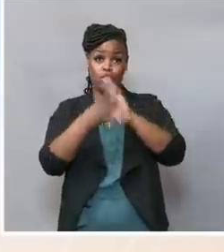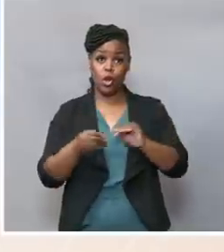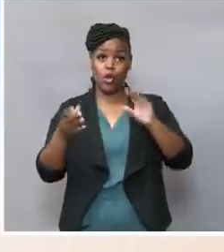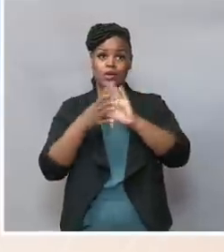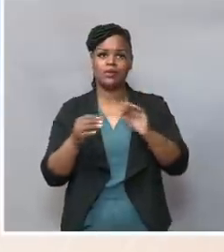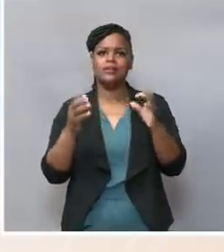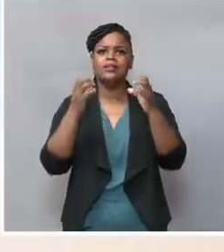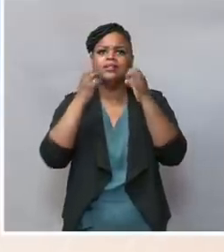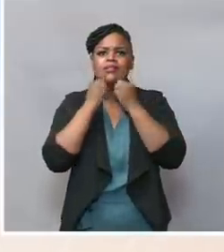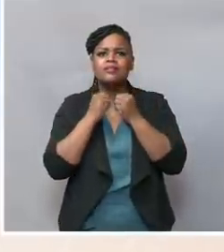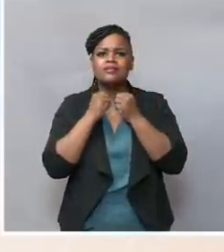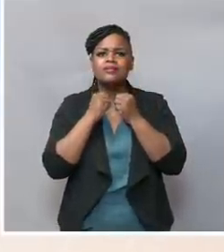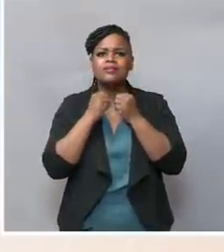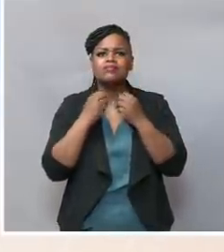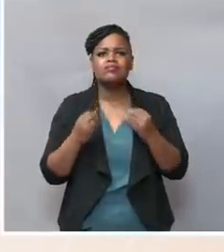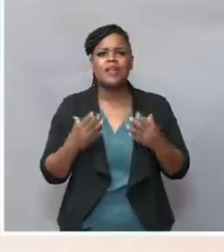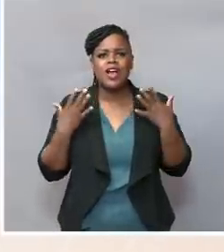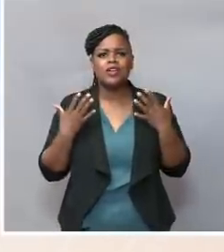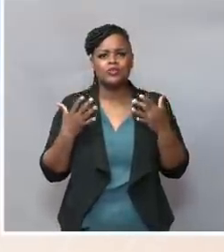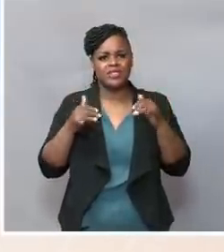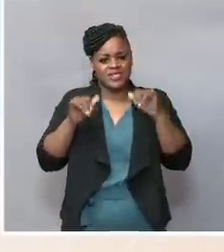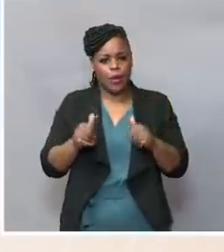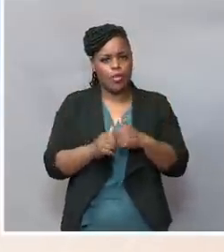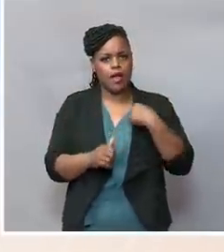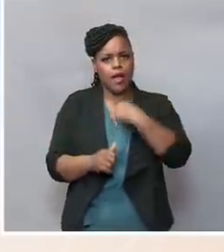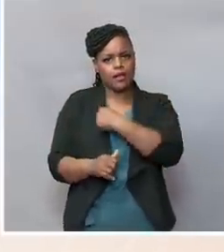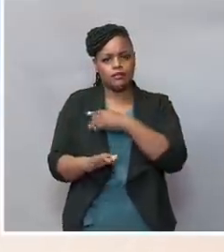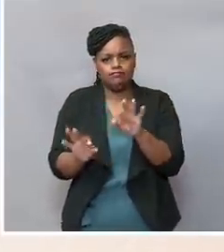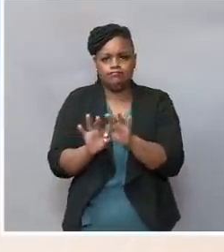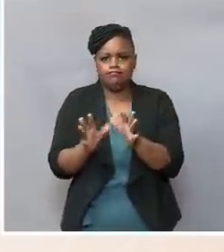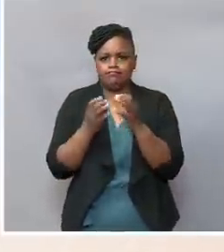about the National Underground Railroad Network to Freedom Program.